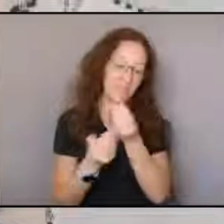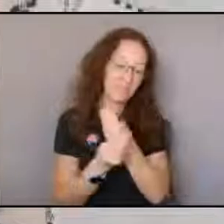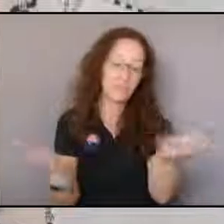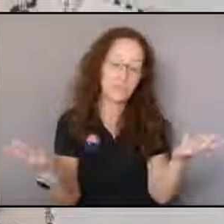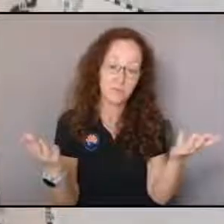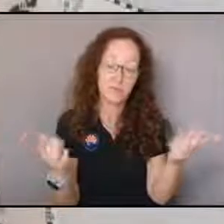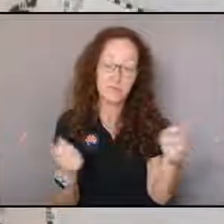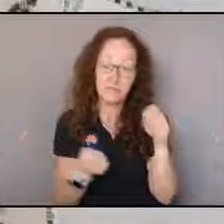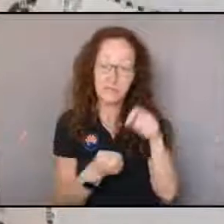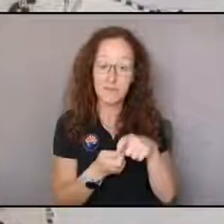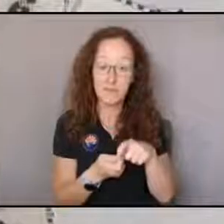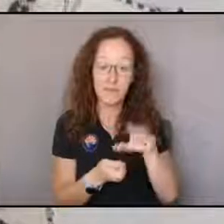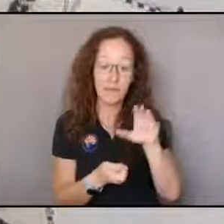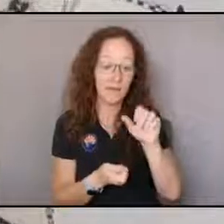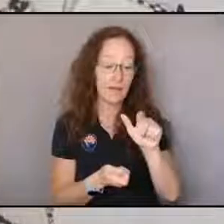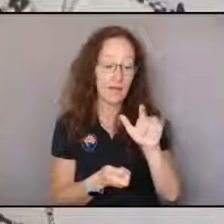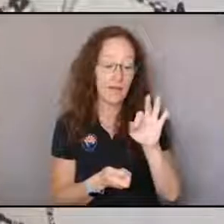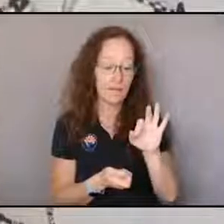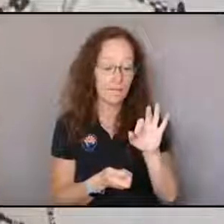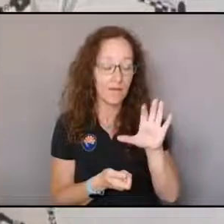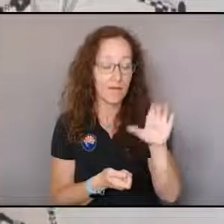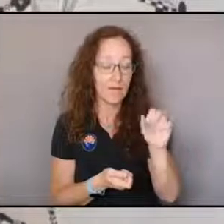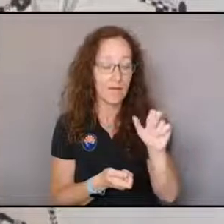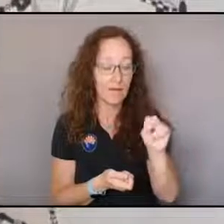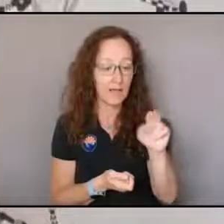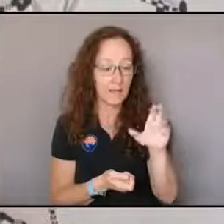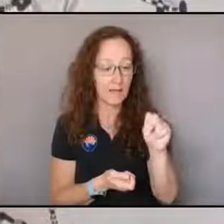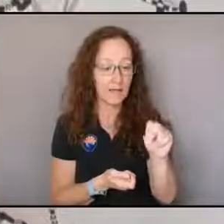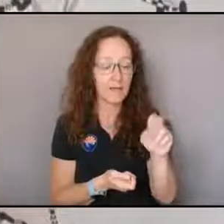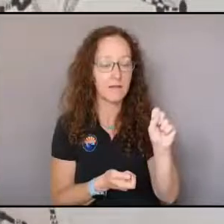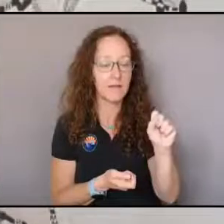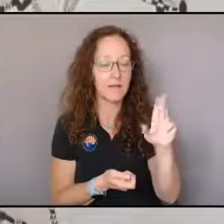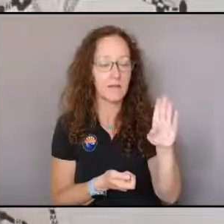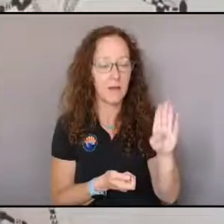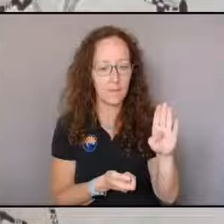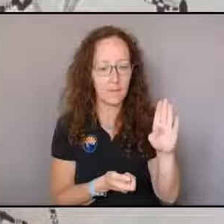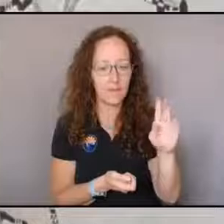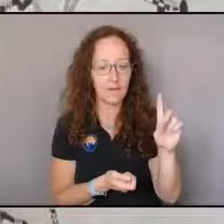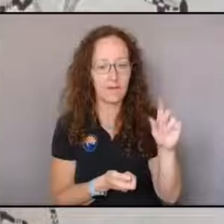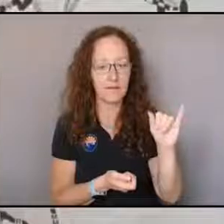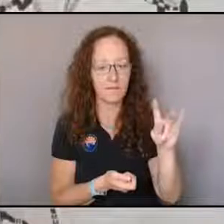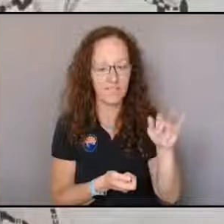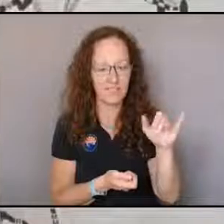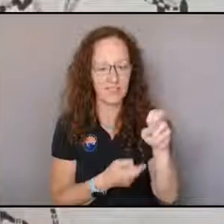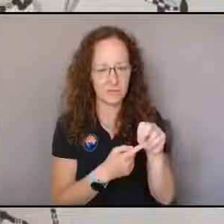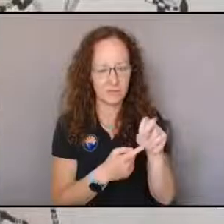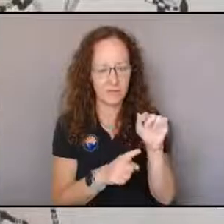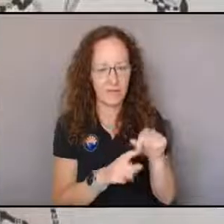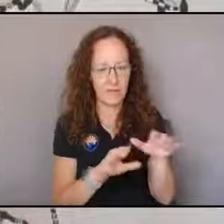I WANT TO PUT THAT OUT THERE. THAT SPECIFICALLY IS THE CALF CANYON SUBDIVISION WE ARE WORKING ON NOW.